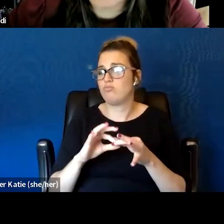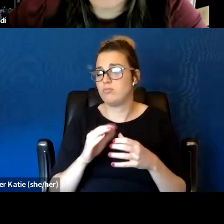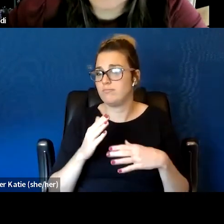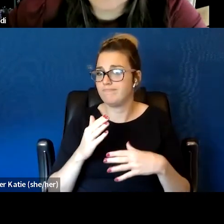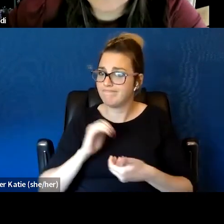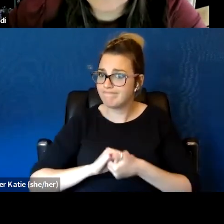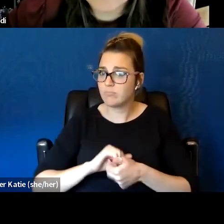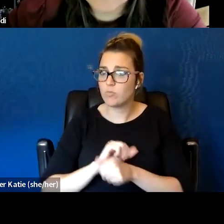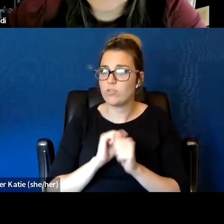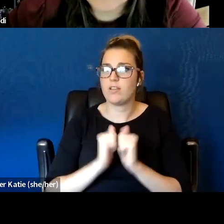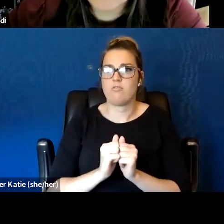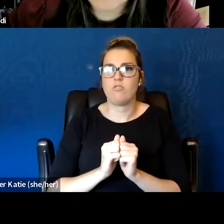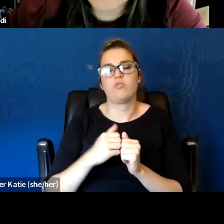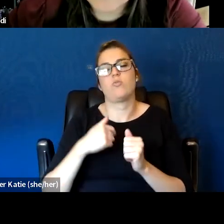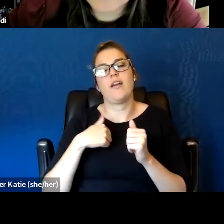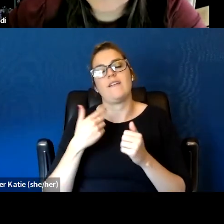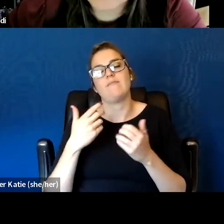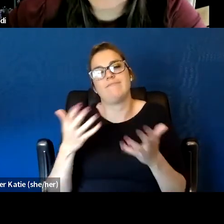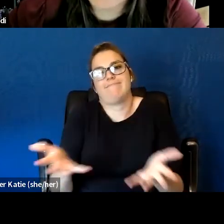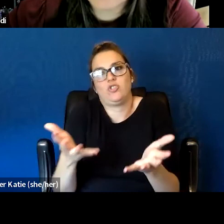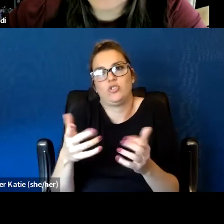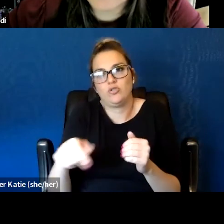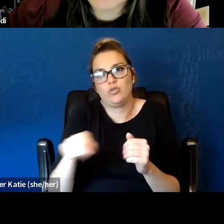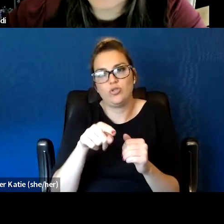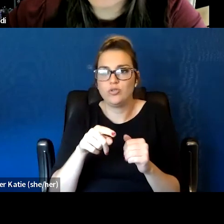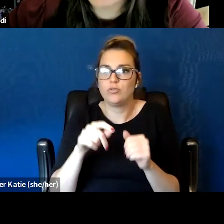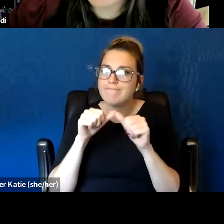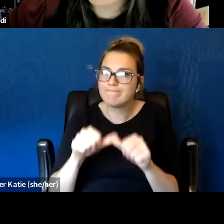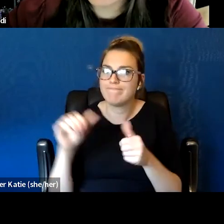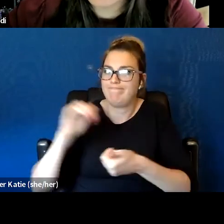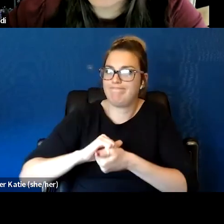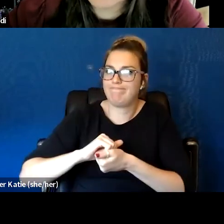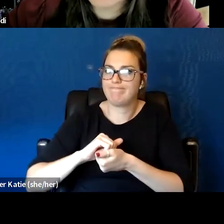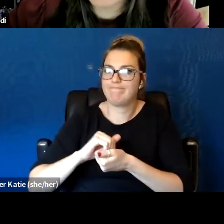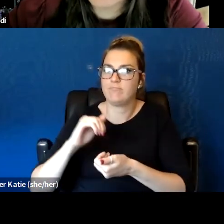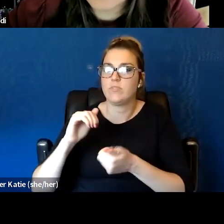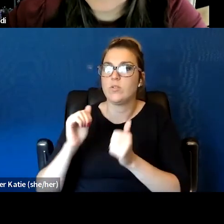around those partnerships with like, you know, sheriff's departments, Department of Justice.